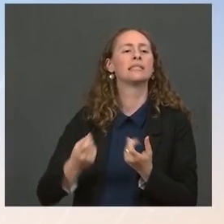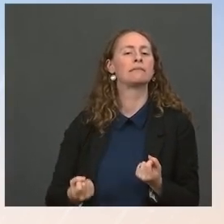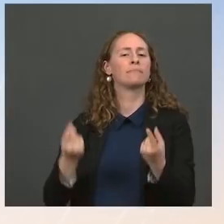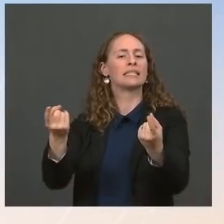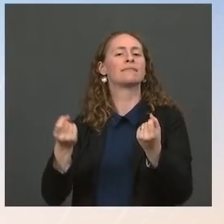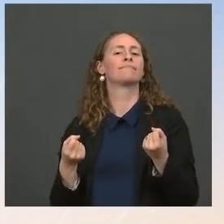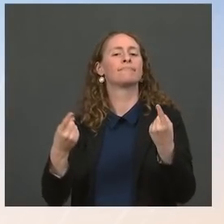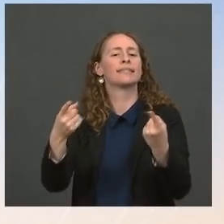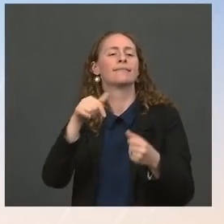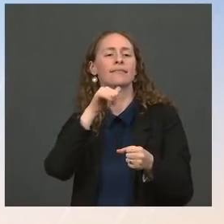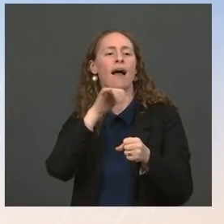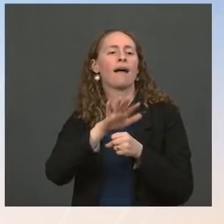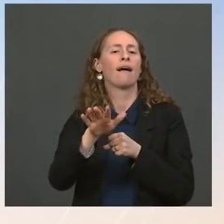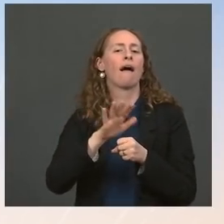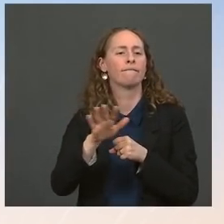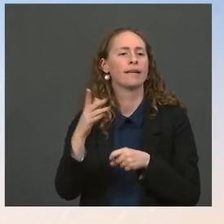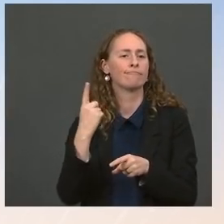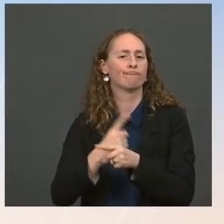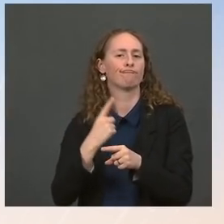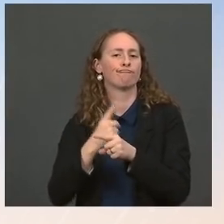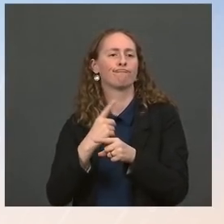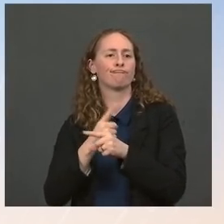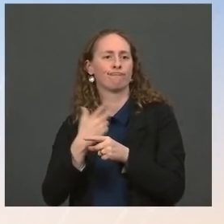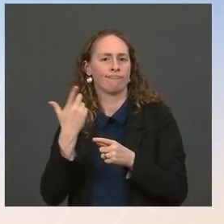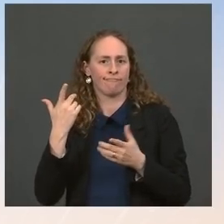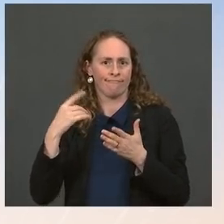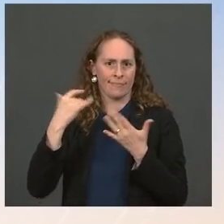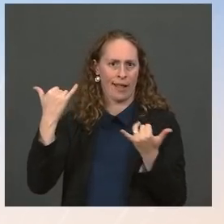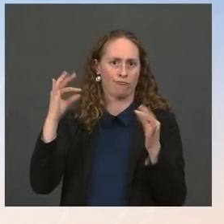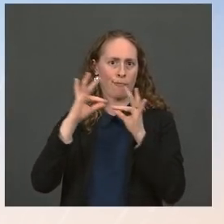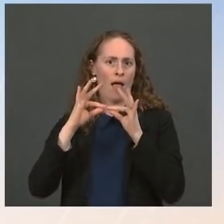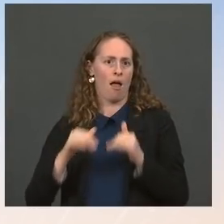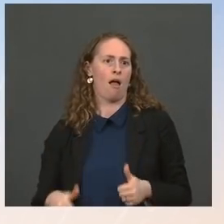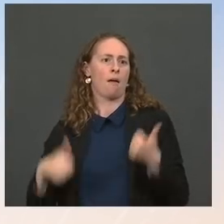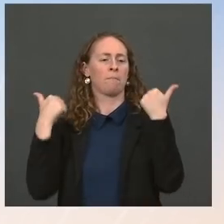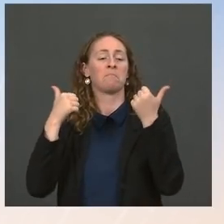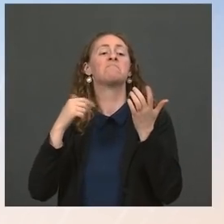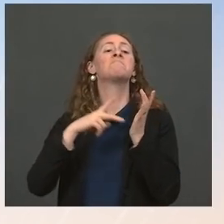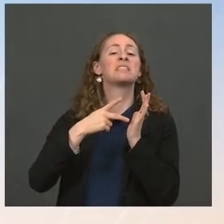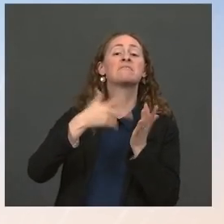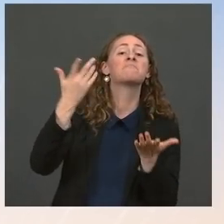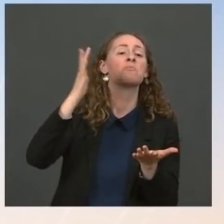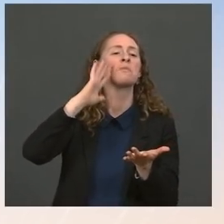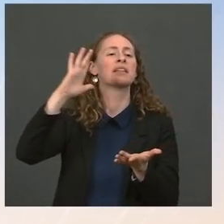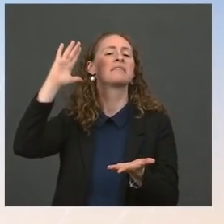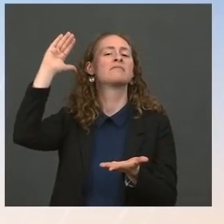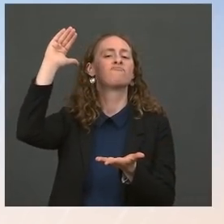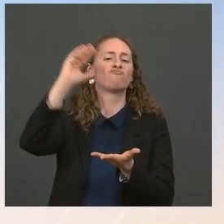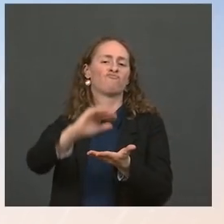of the last year -- that that is -- the projection is it's coming down. So, I wouldn't say it's complicated as for -- for us.